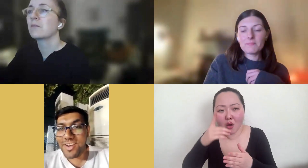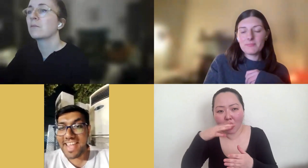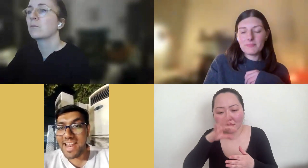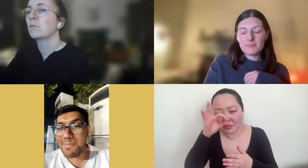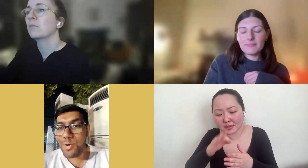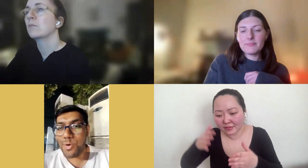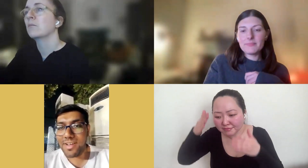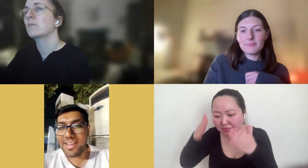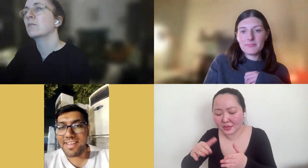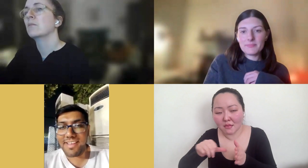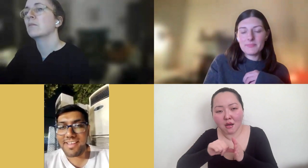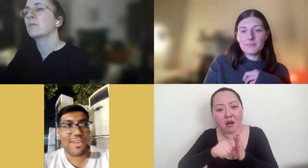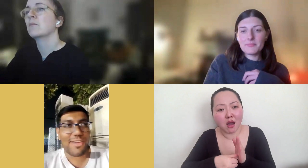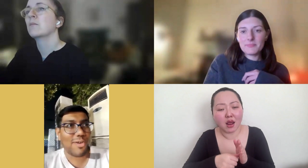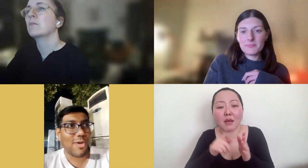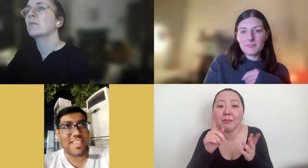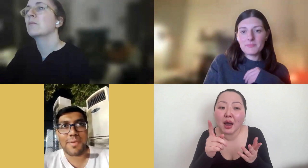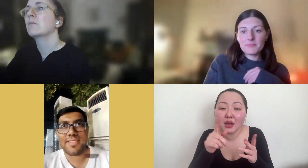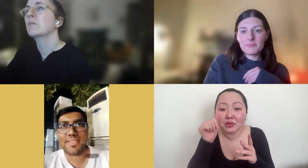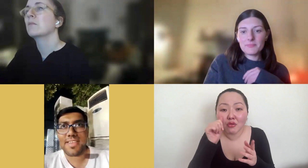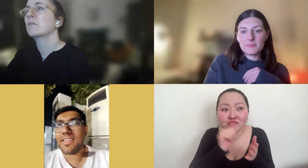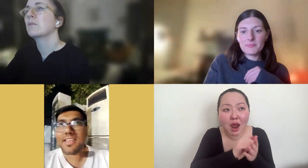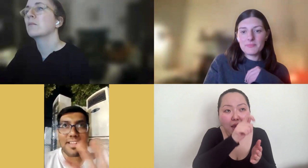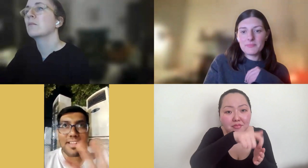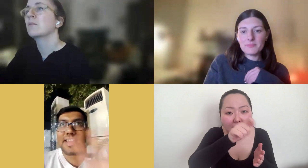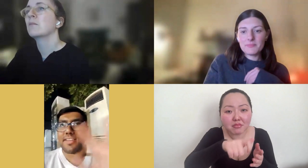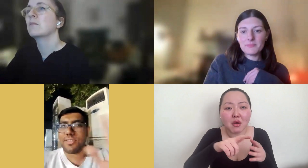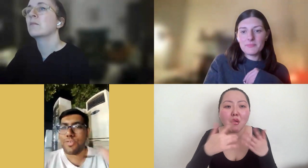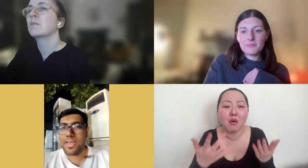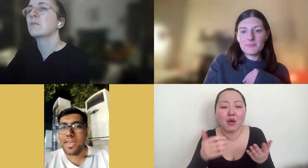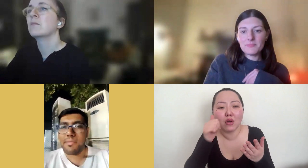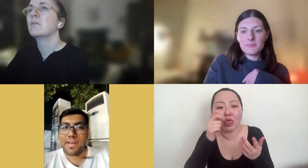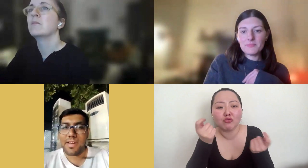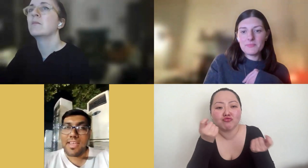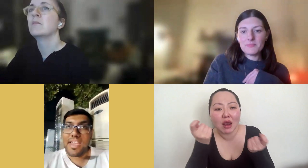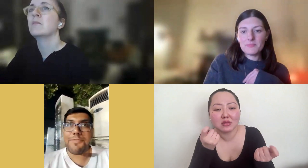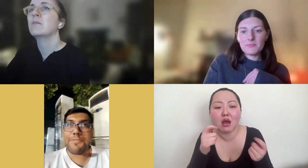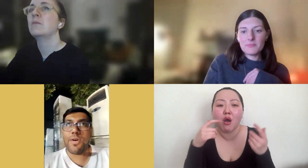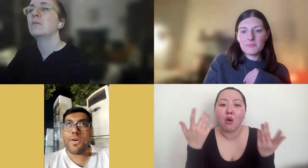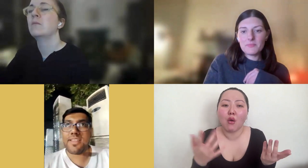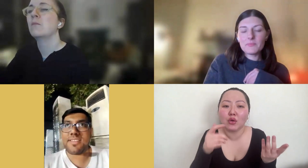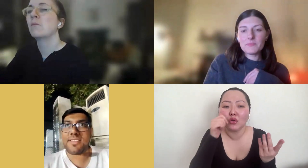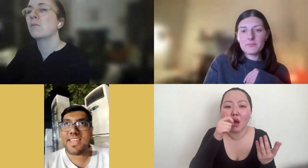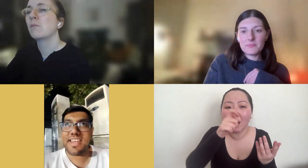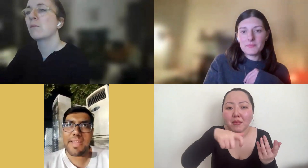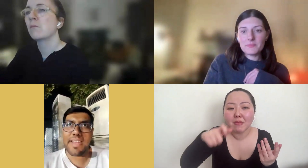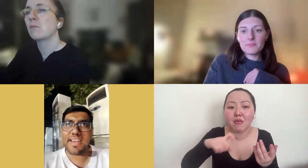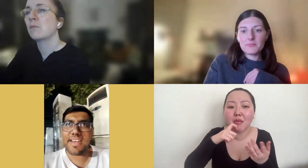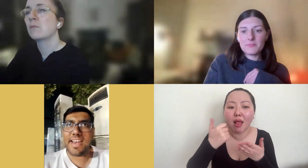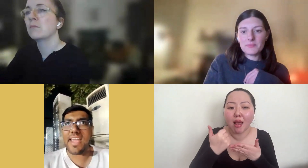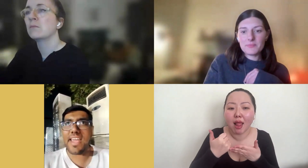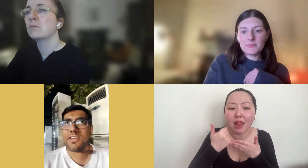who is going to help you in the space, then it is OK, but if you are starting independently,